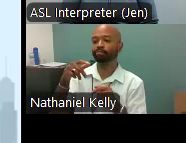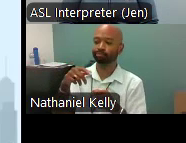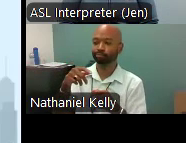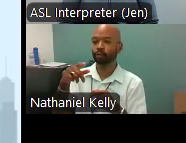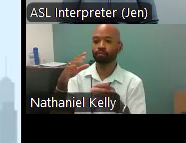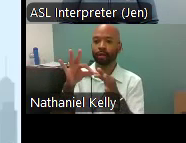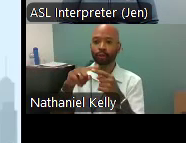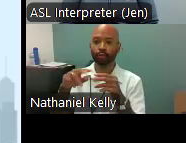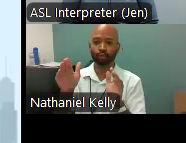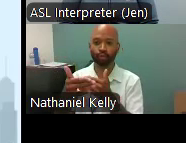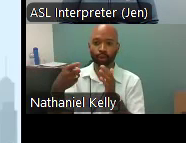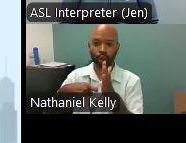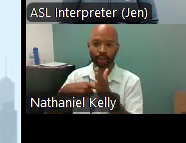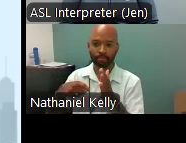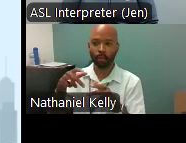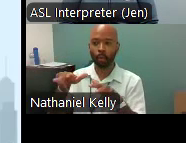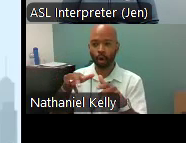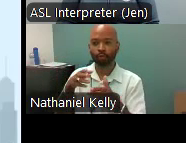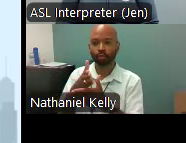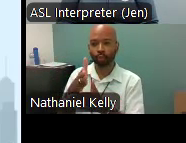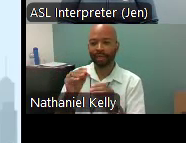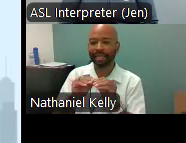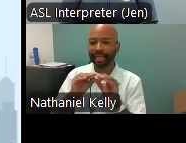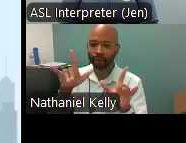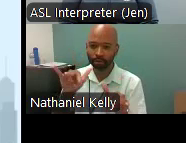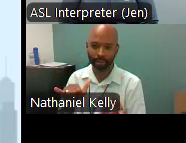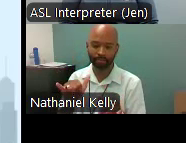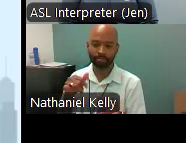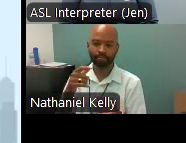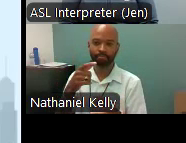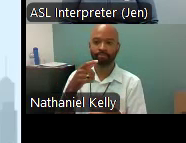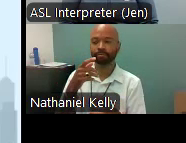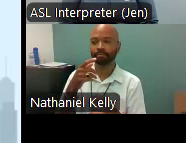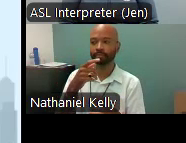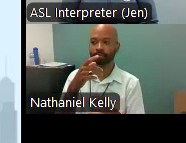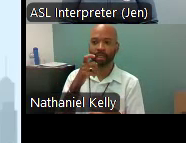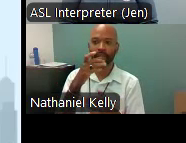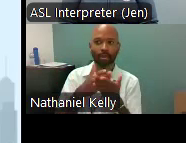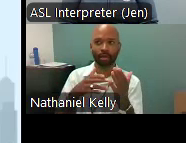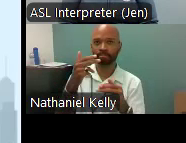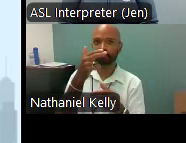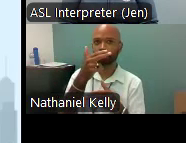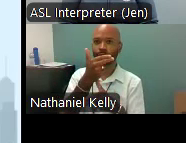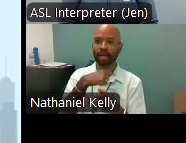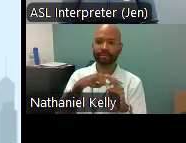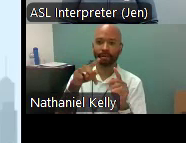It would be nice if--this is related to the room charges--giving a clear walk-through,